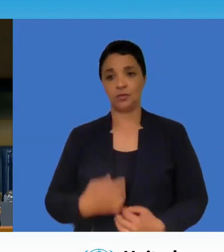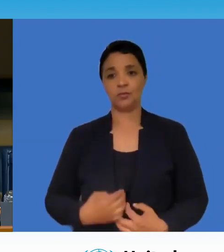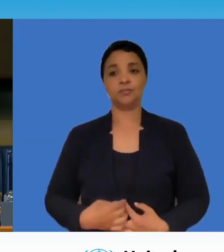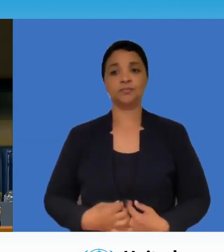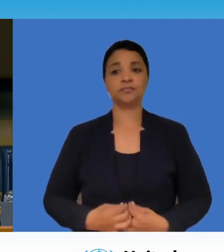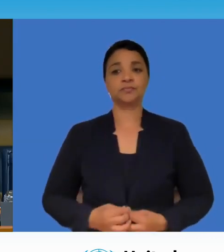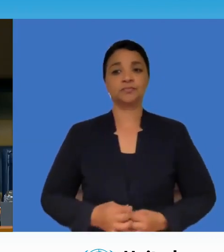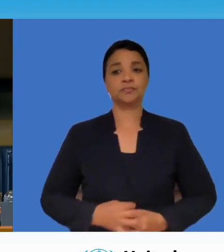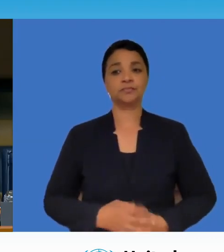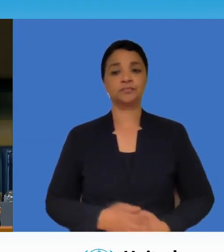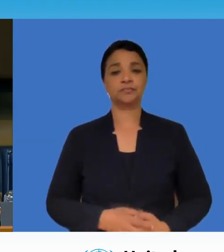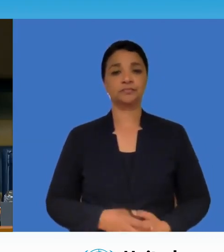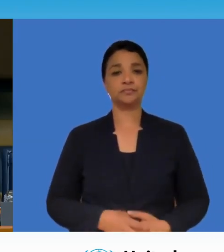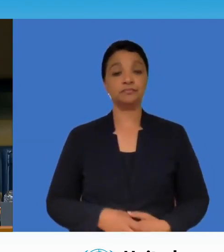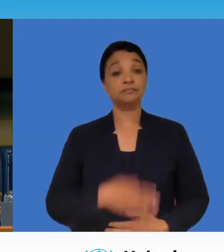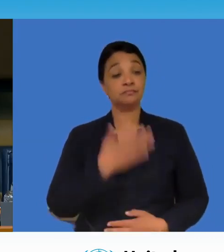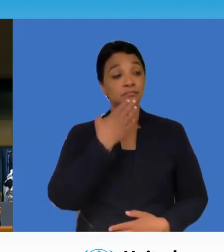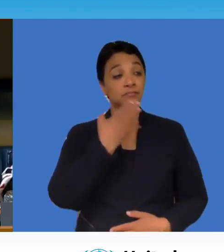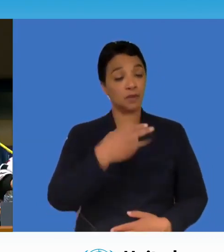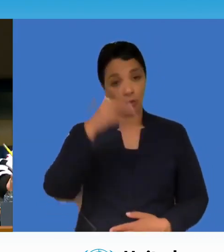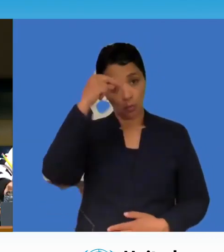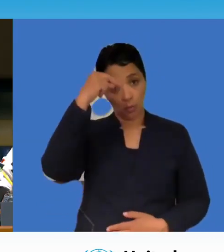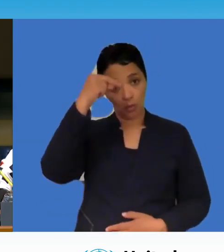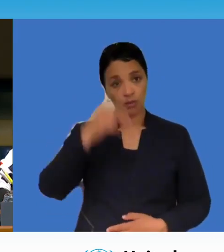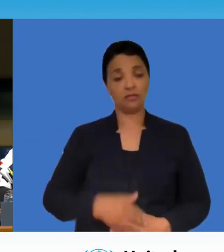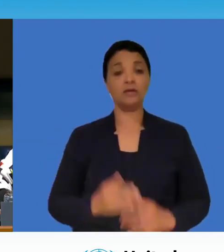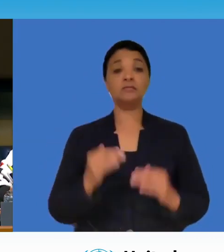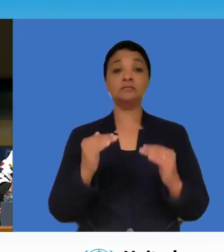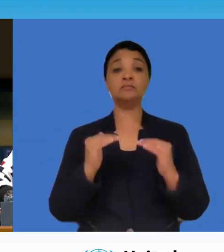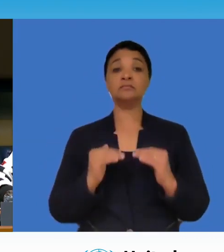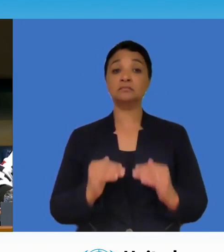of mova and now I give the floor to the distinguished representative of